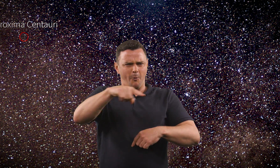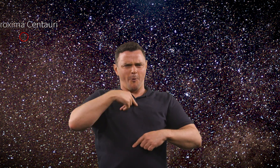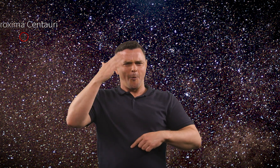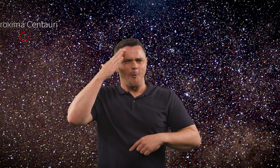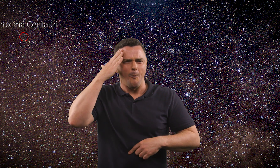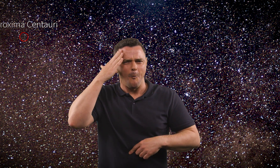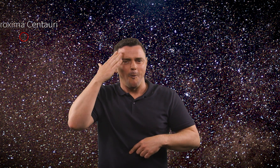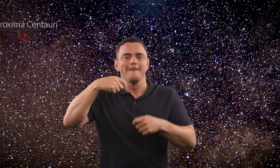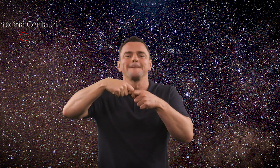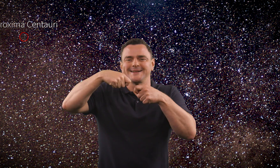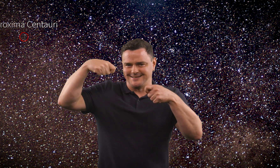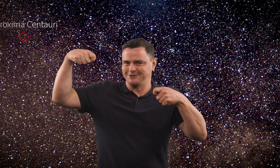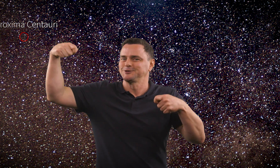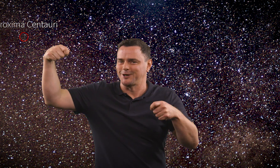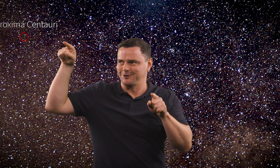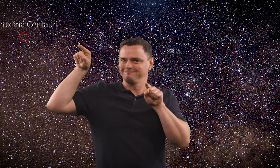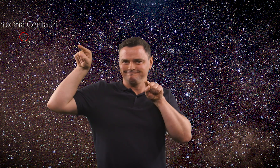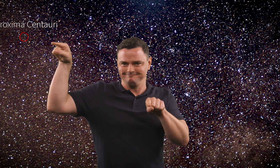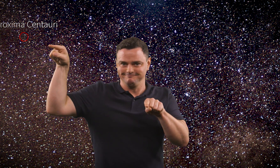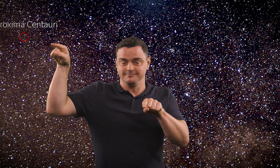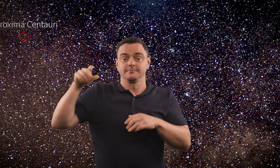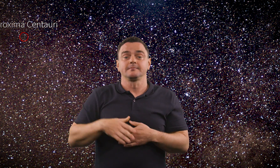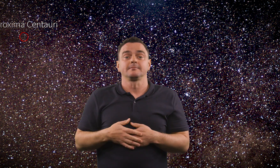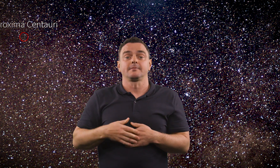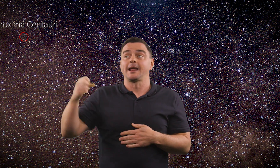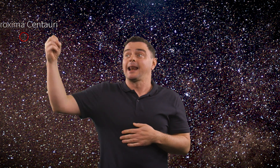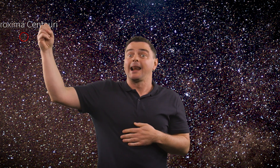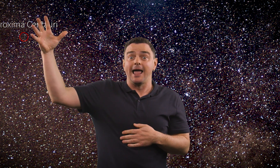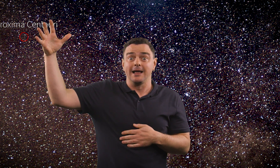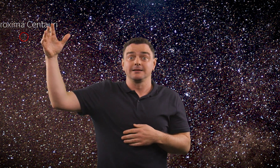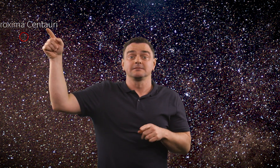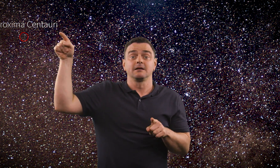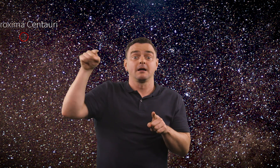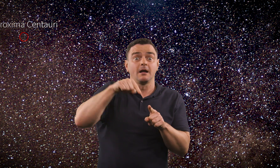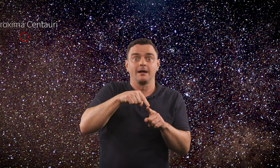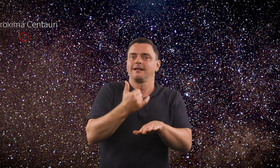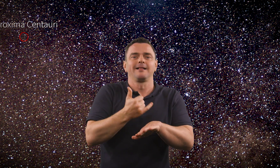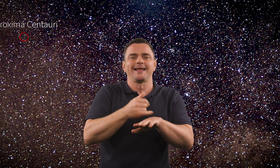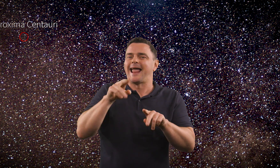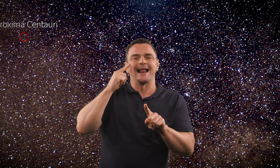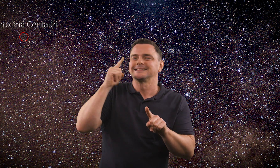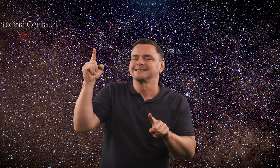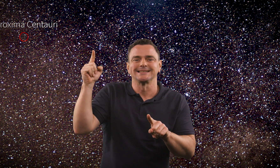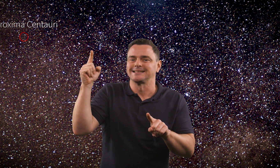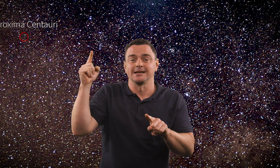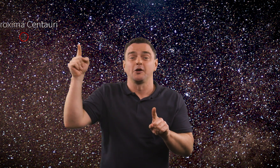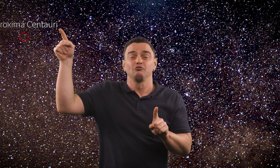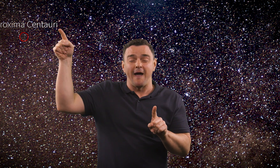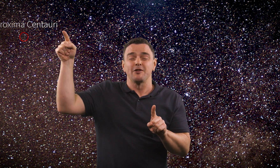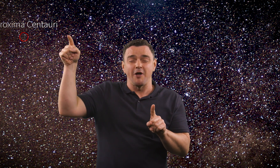And we know how long it is because we've measured it Let's say light is travelling towards us from a point one light year away.